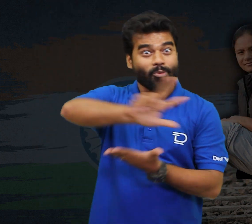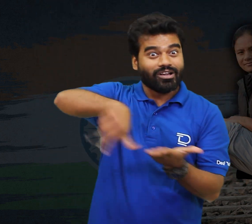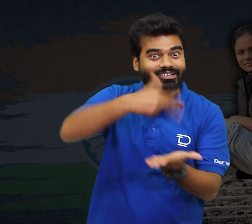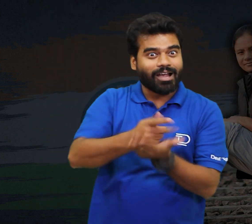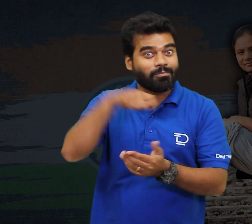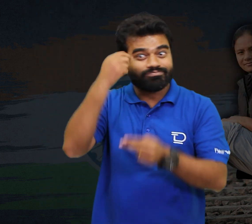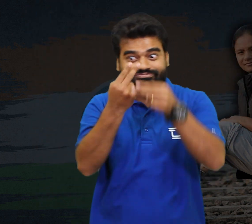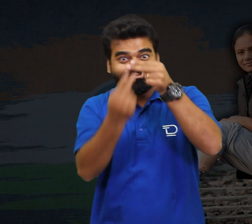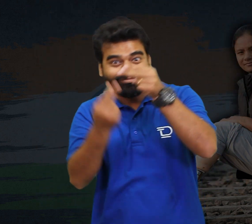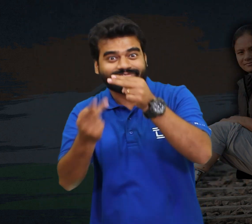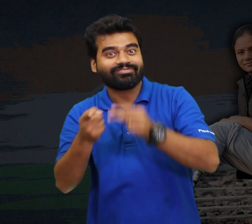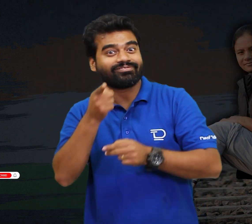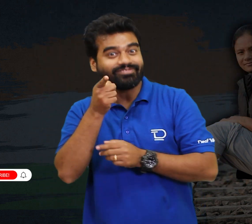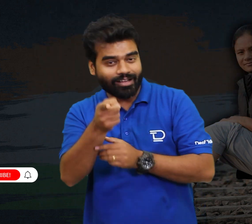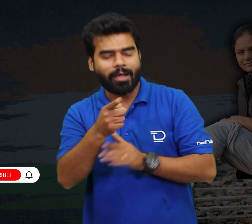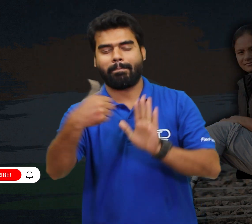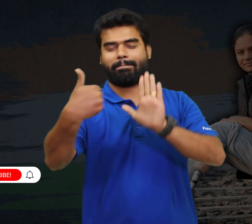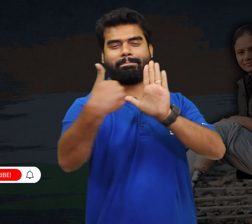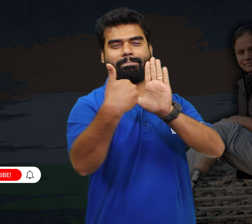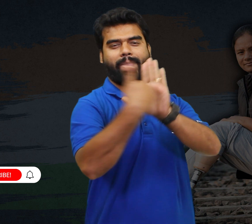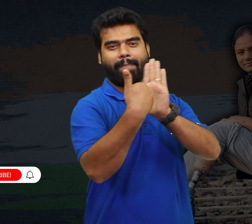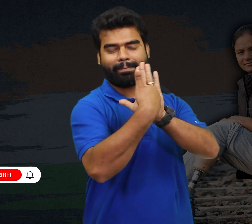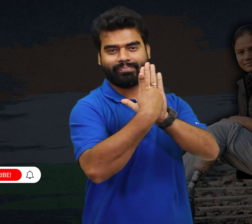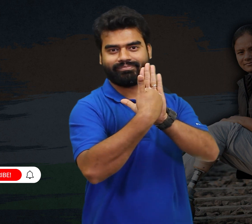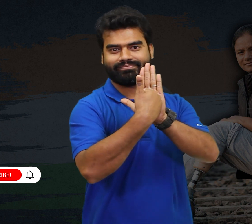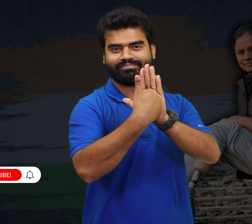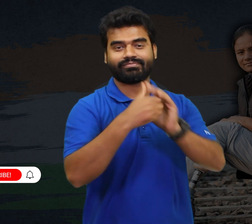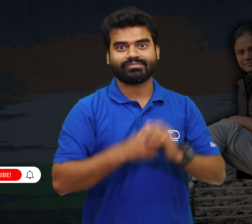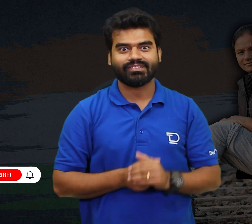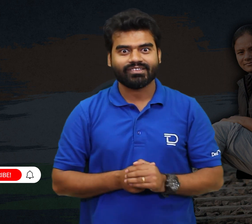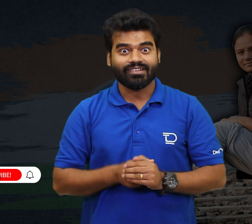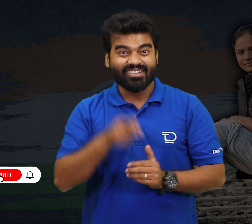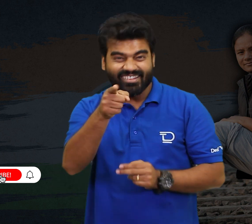Follow deaf talks for more videos.